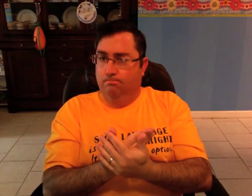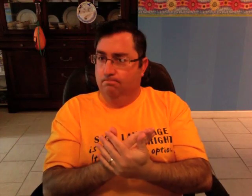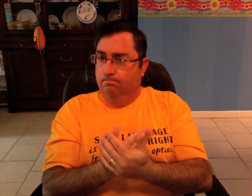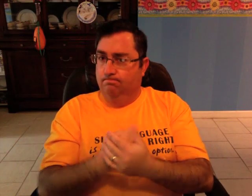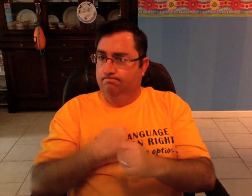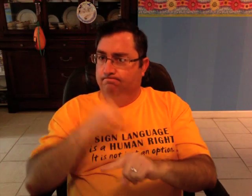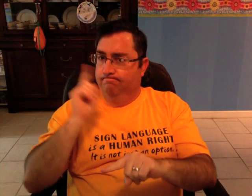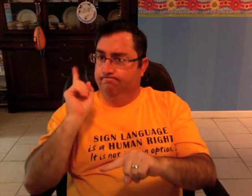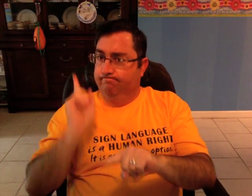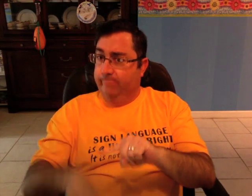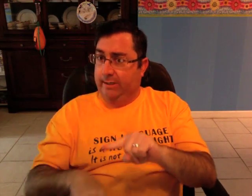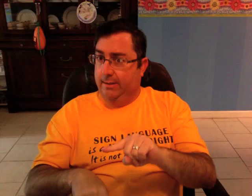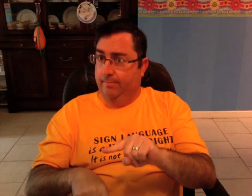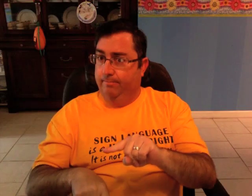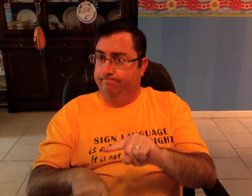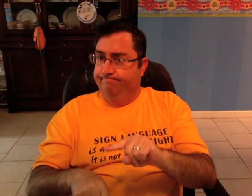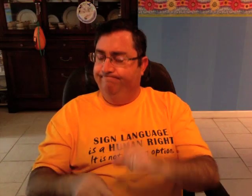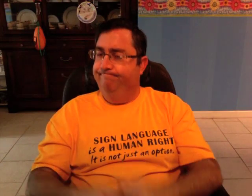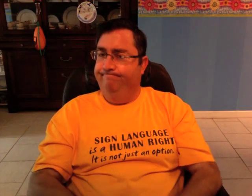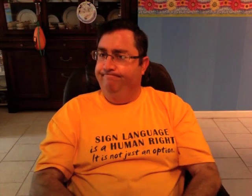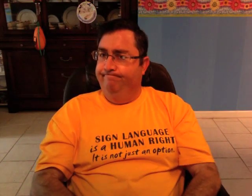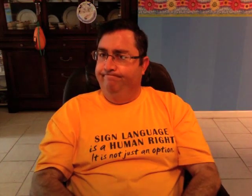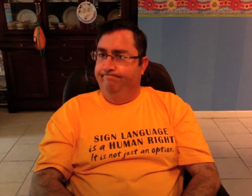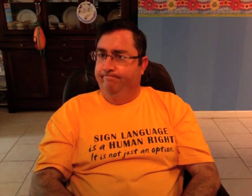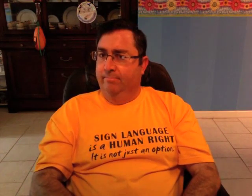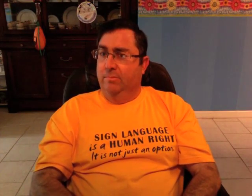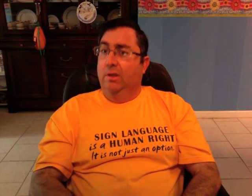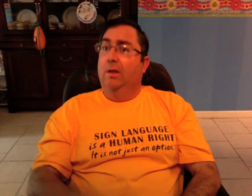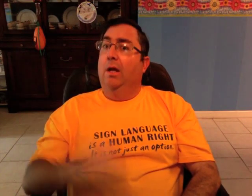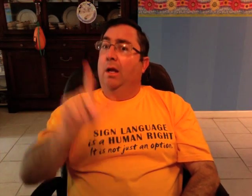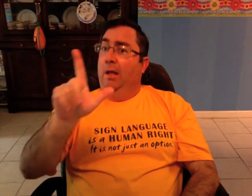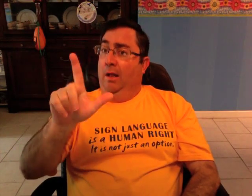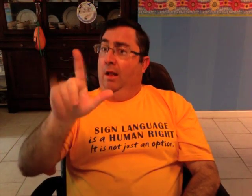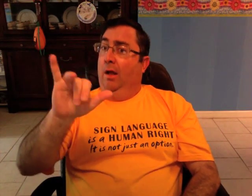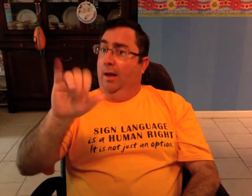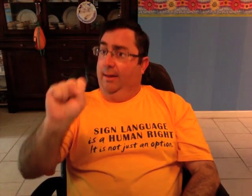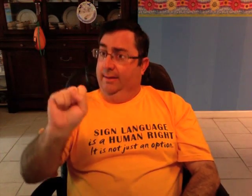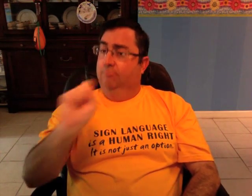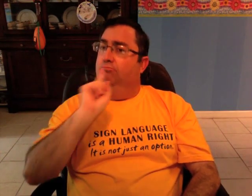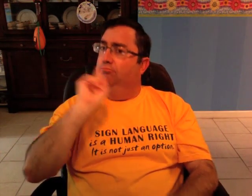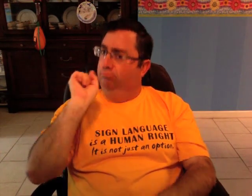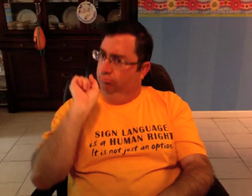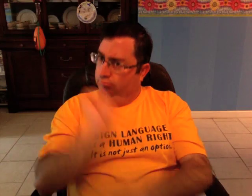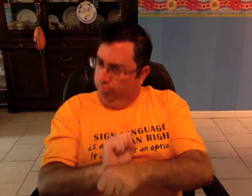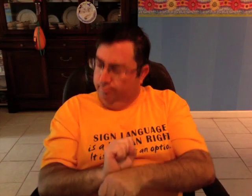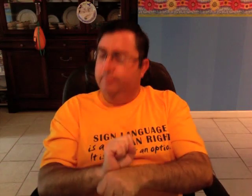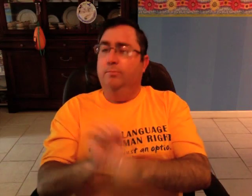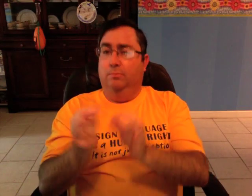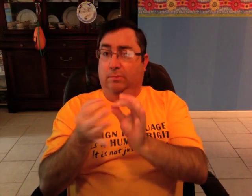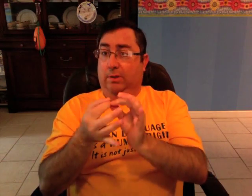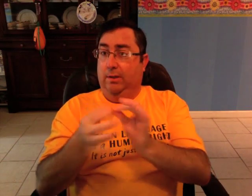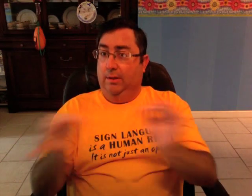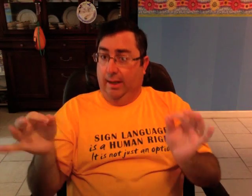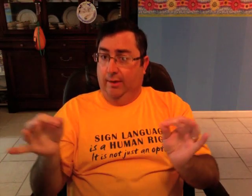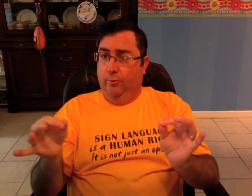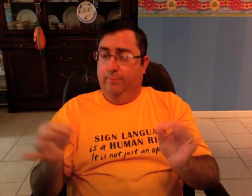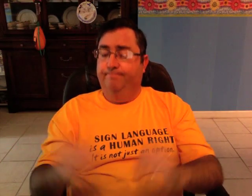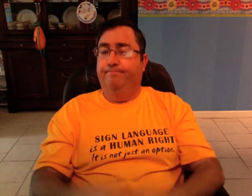But I can't. LIS is a true language.